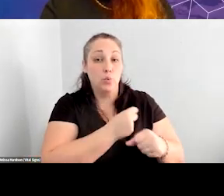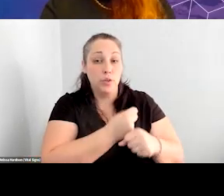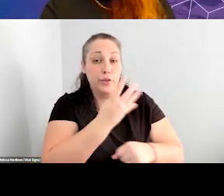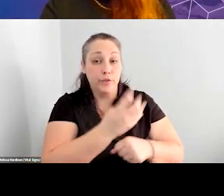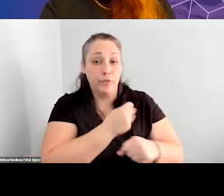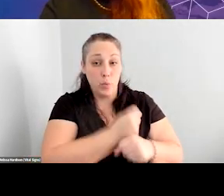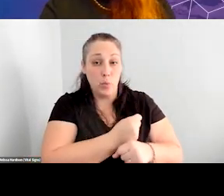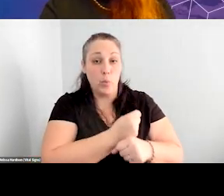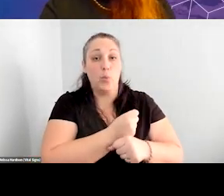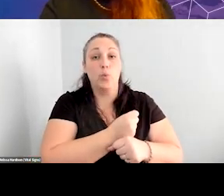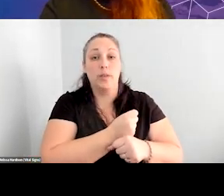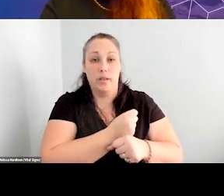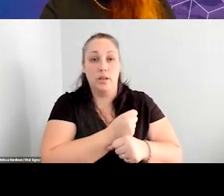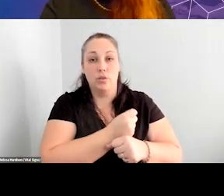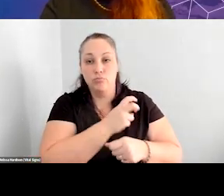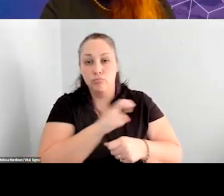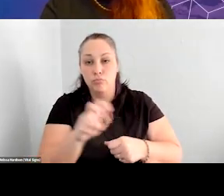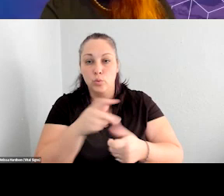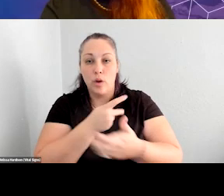as other environments that would be post-secondary.